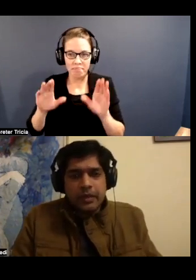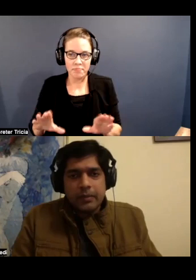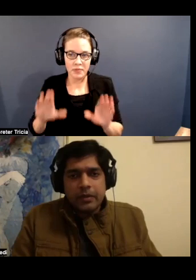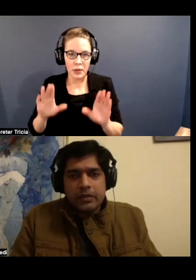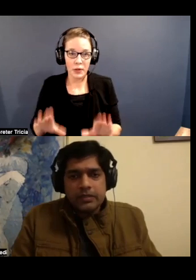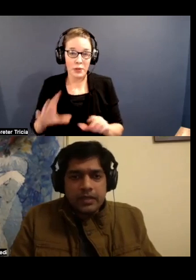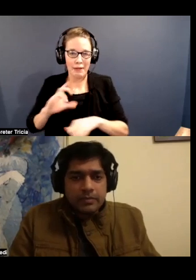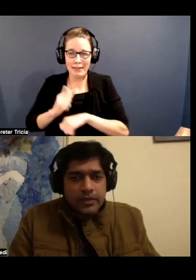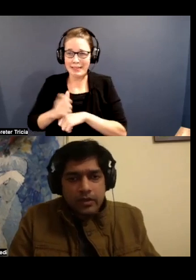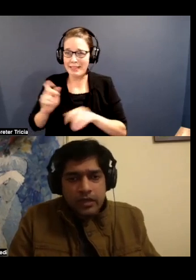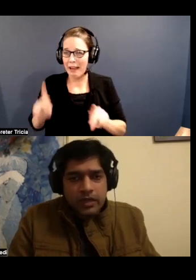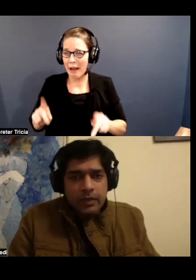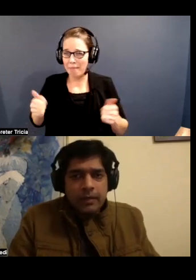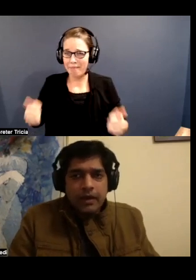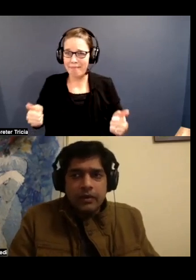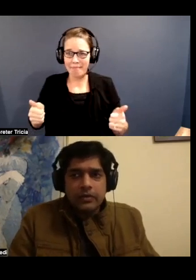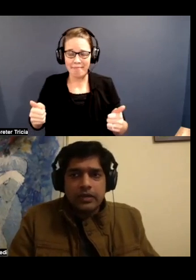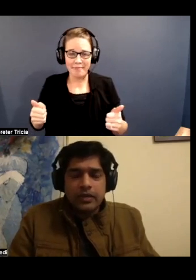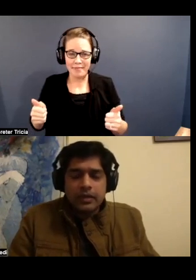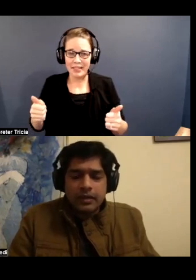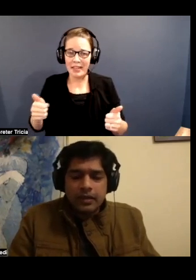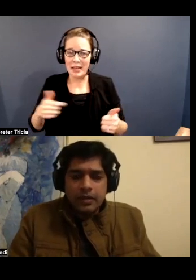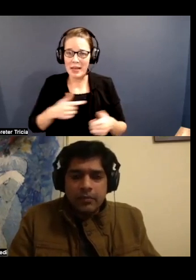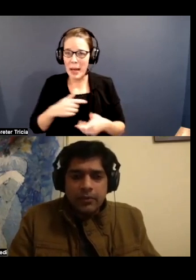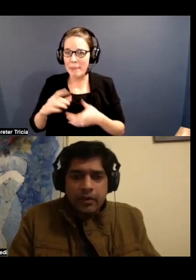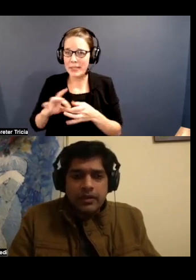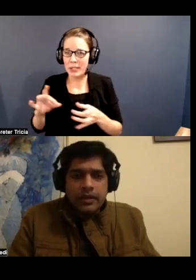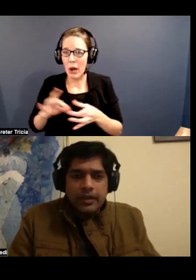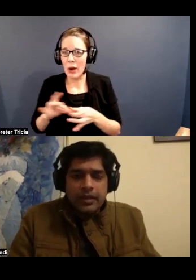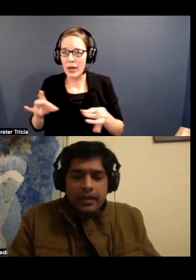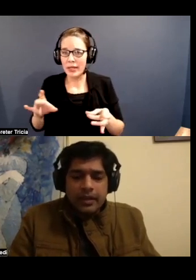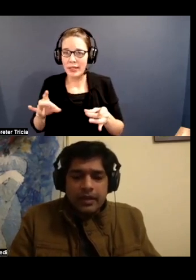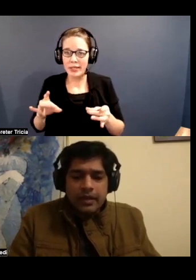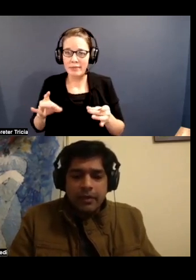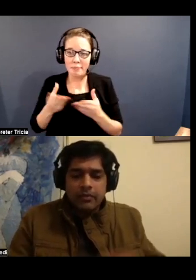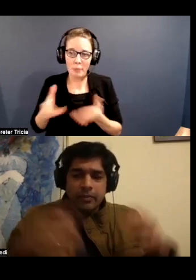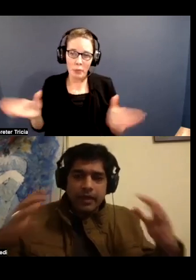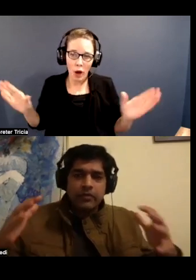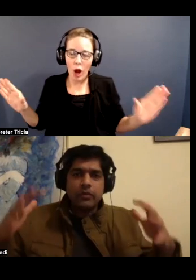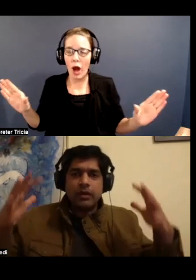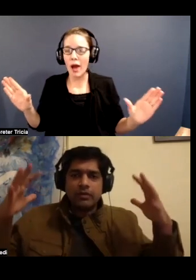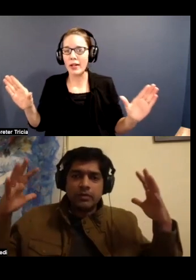because I'll be talking about broadly, about the macro, about